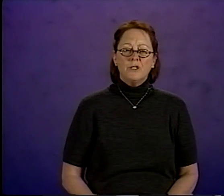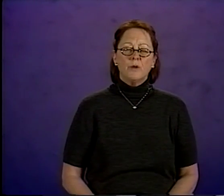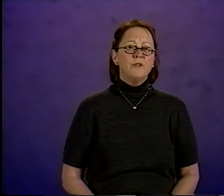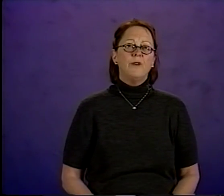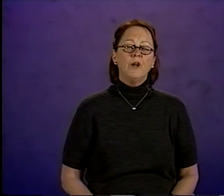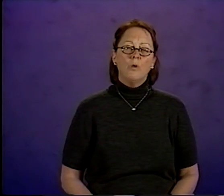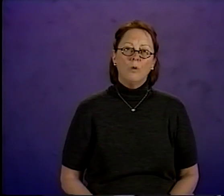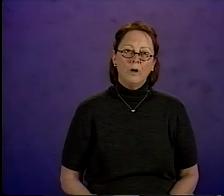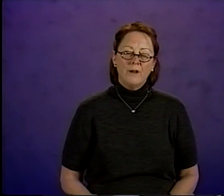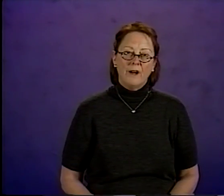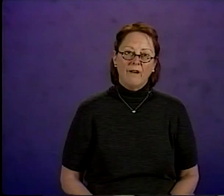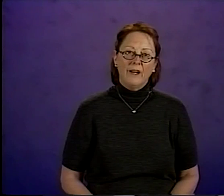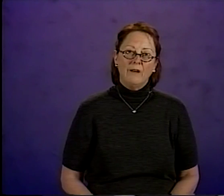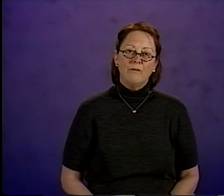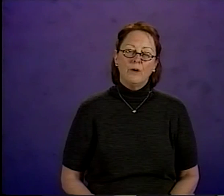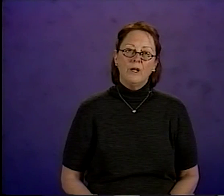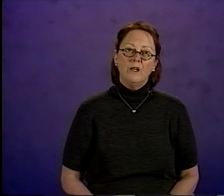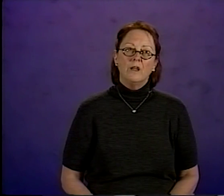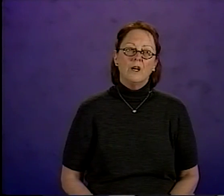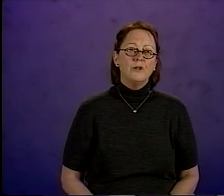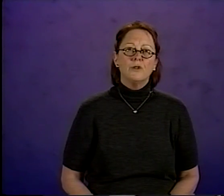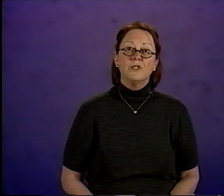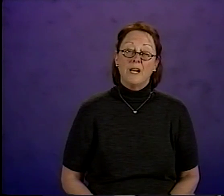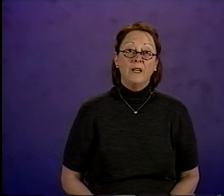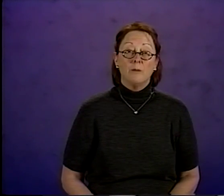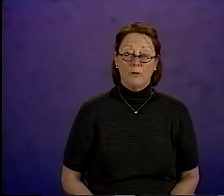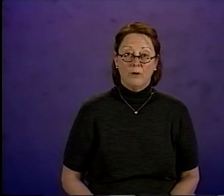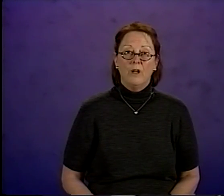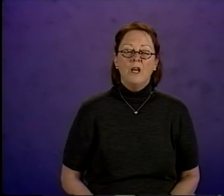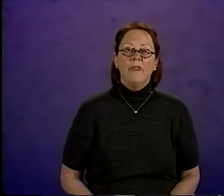so it's very ordinary and very understandable